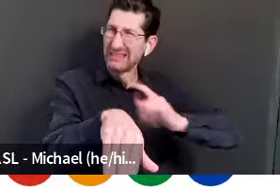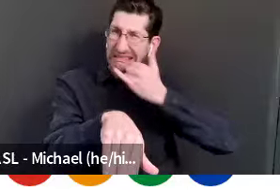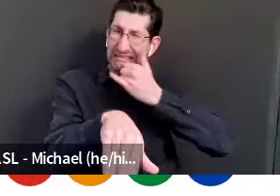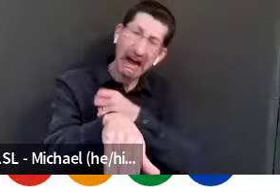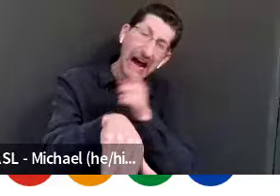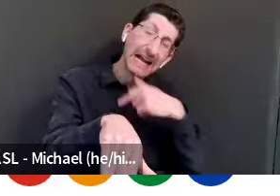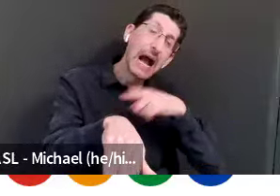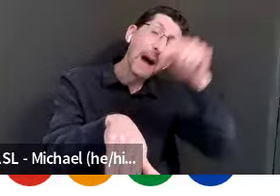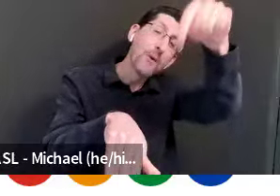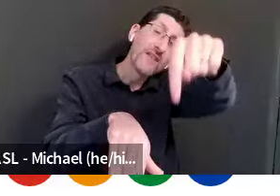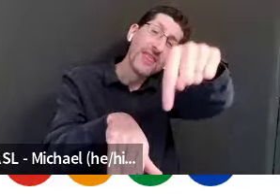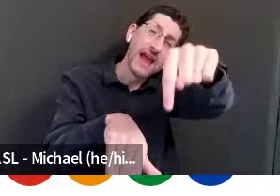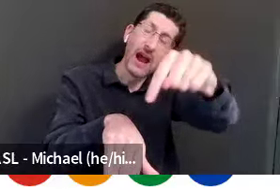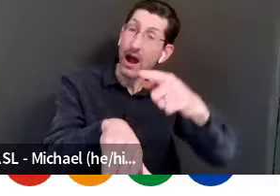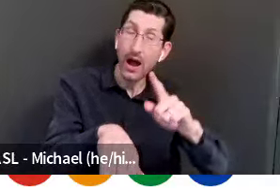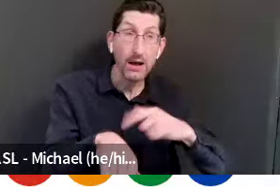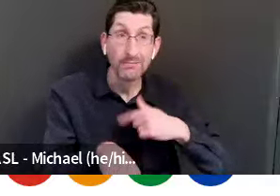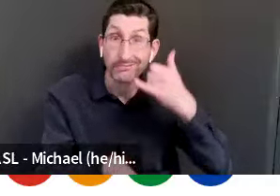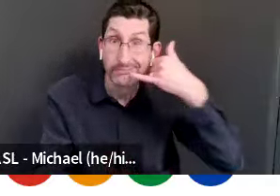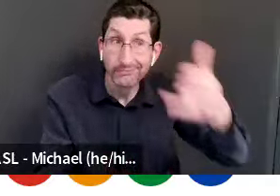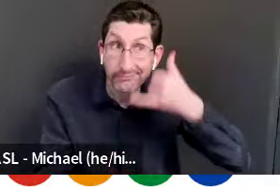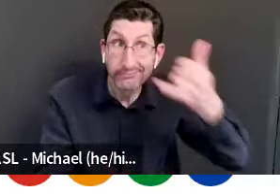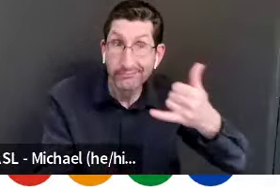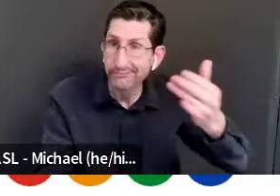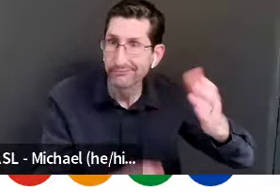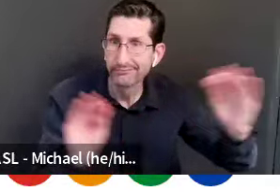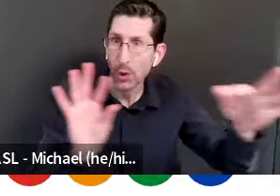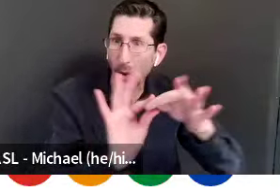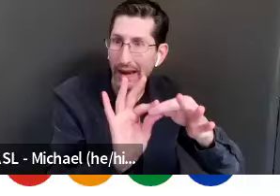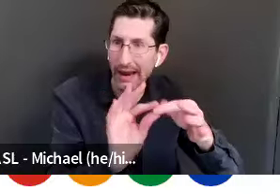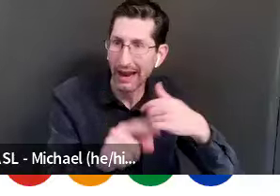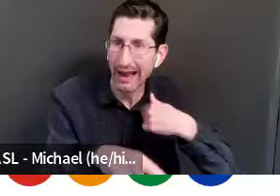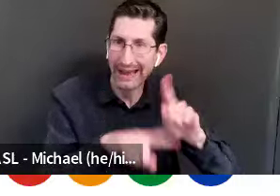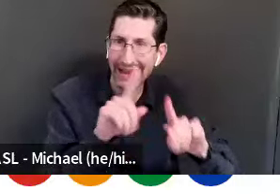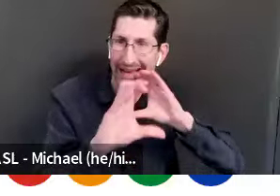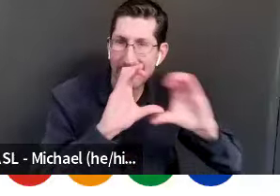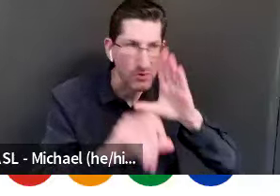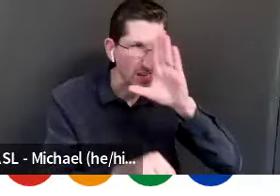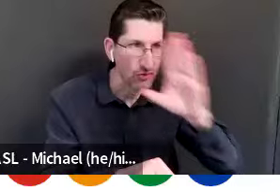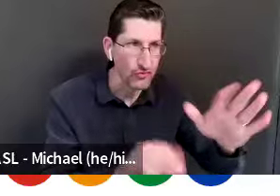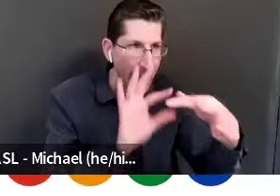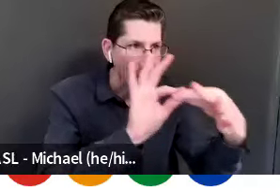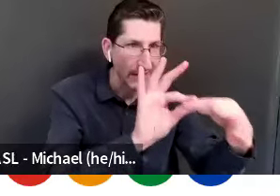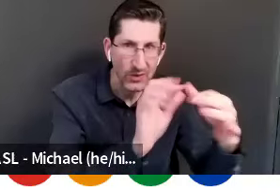ARE ON THE WRONG STREET, BUT YET, LIKE I SAID, THEY DON'T ANSWER THE TELEPHONE. WHERE YOU CAN COMMUNICATE WITH